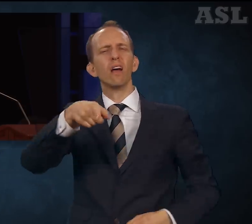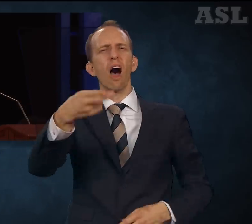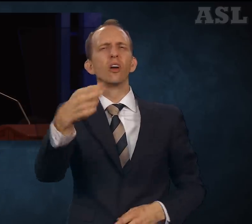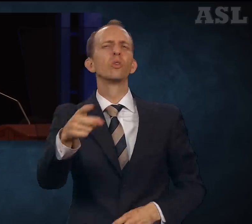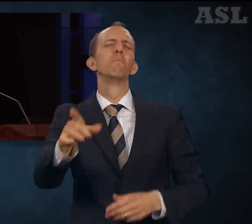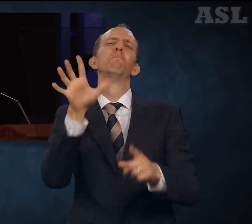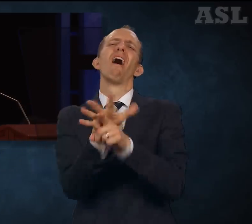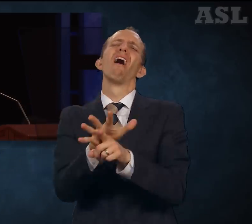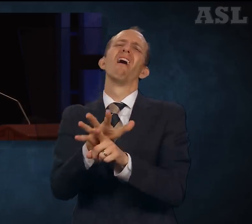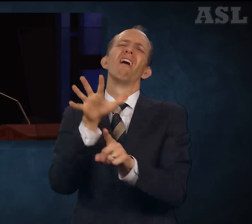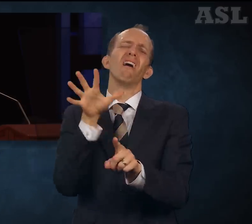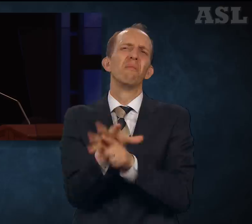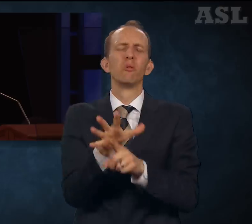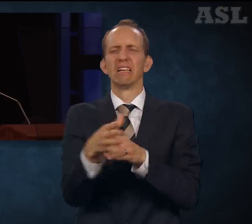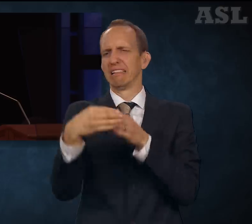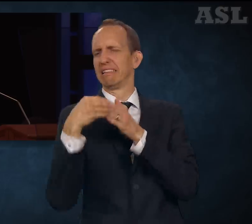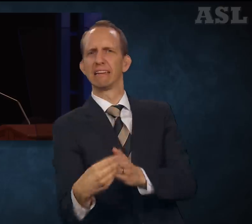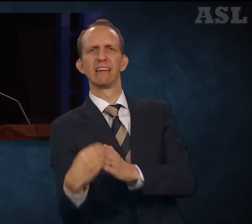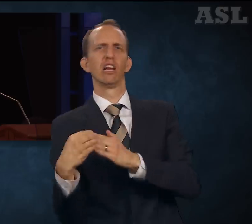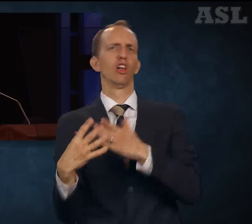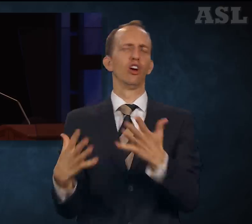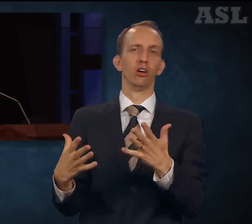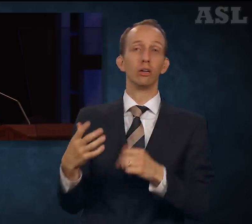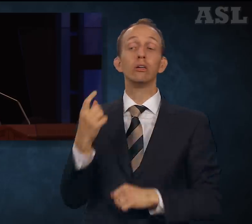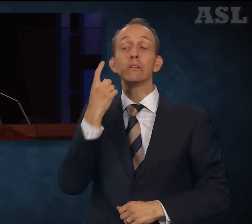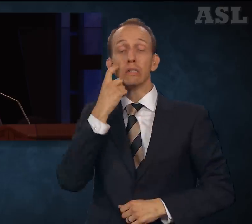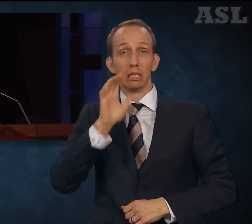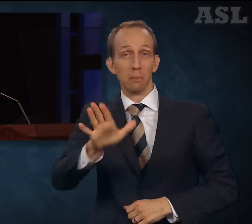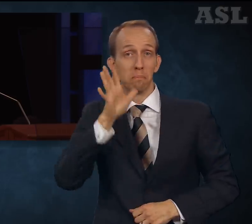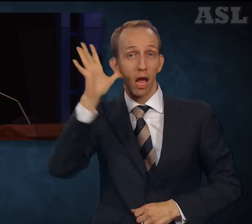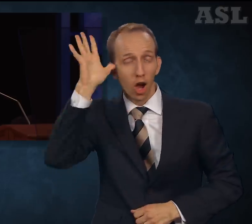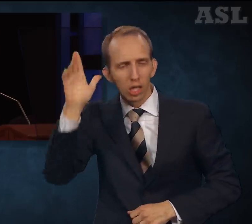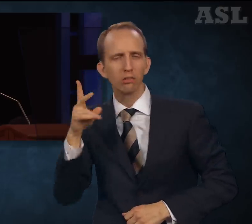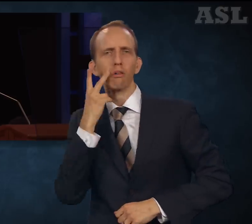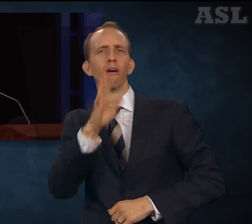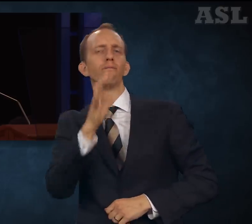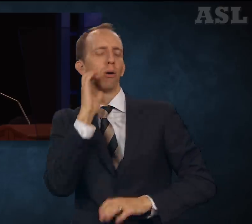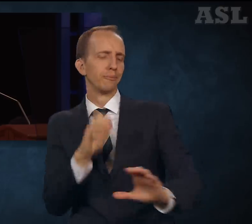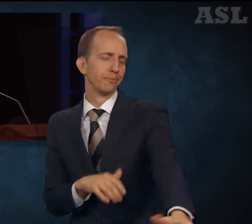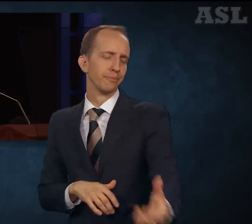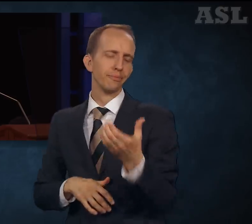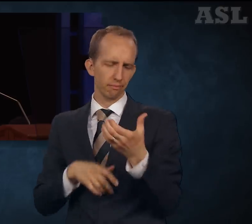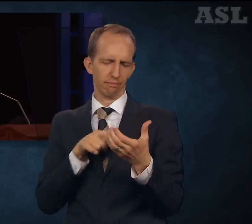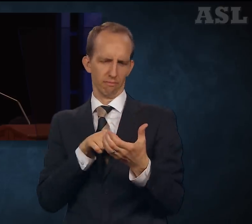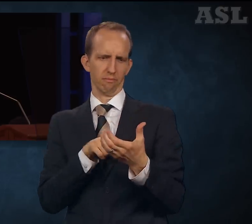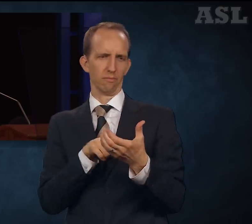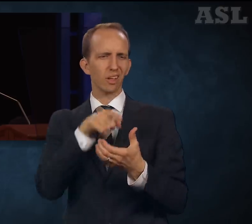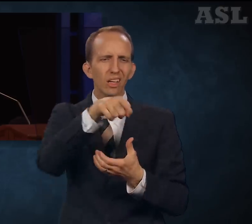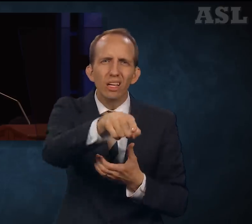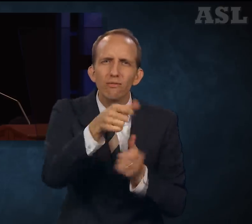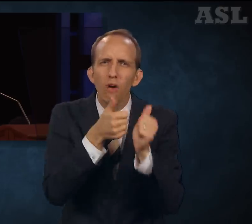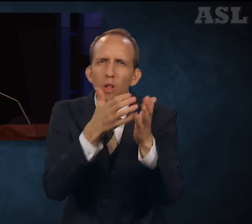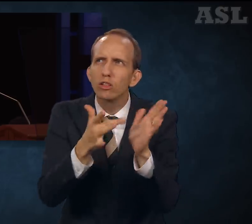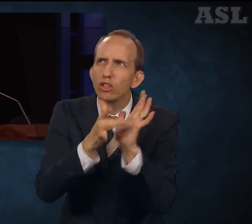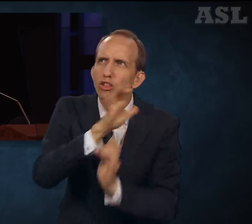HE IS POPULAR WITH HIS FRIENDS AND A LEADER IN HIS HIGH SCHOOL.